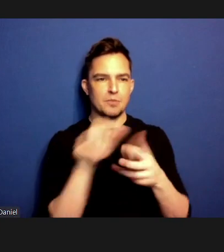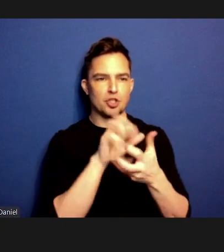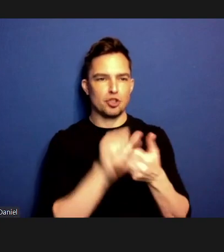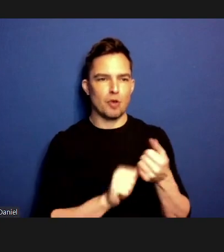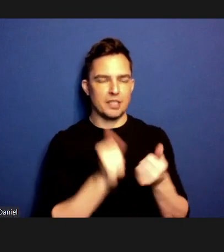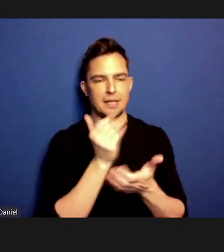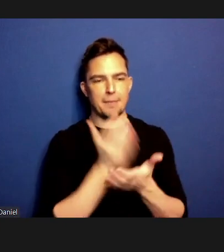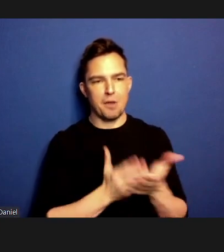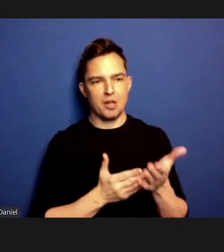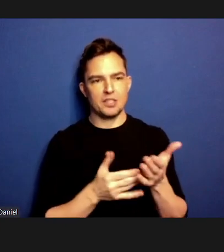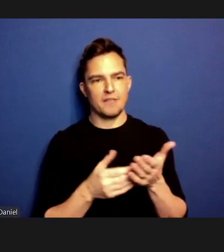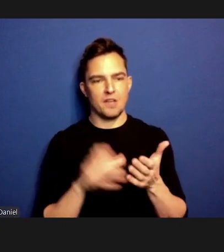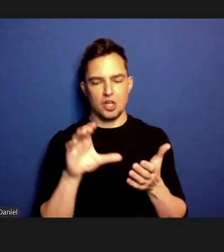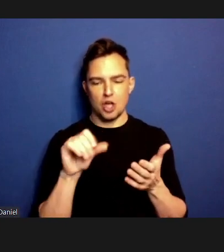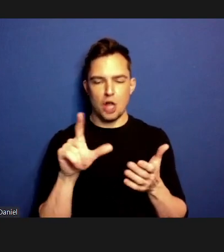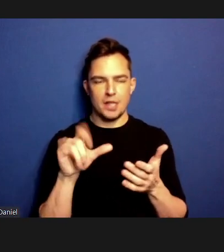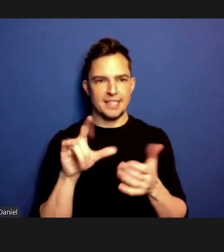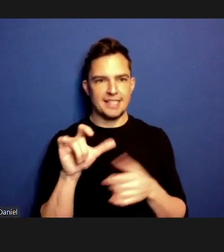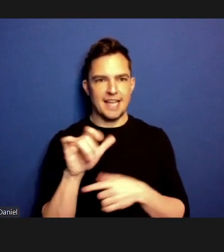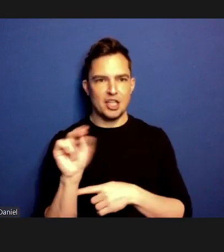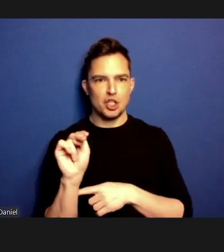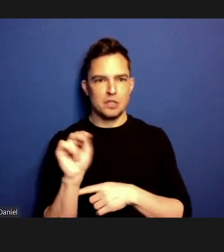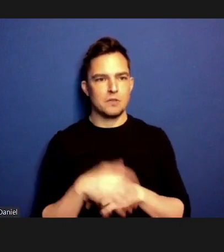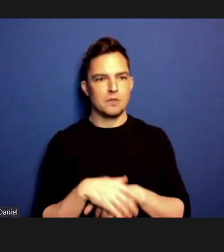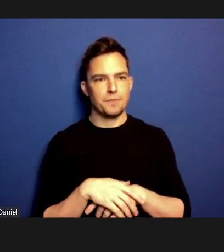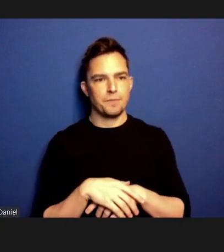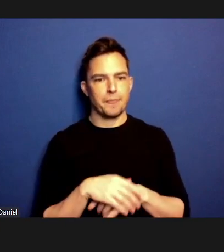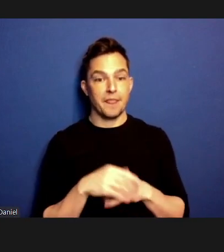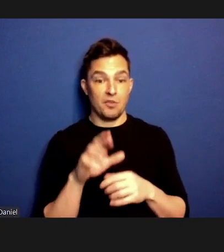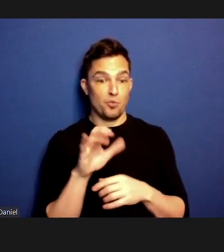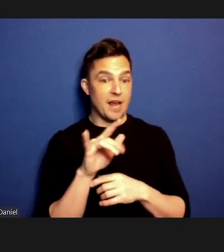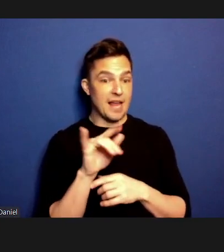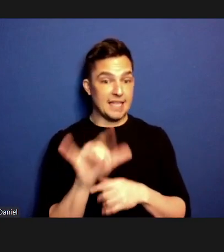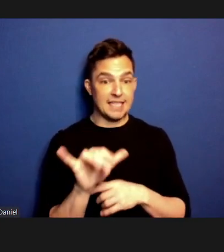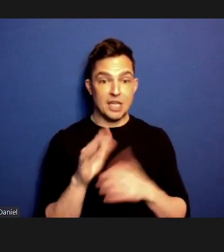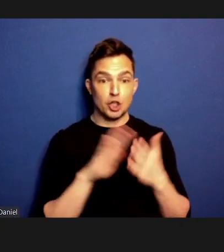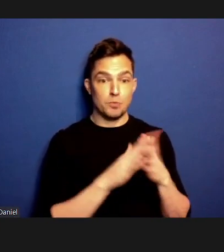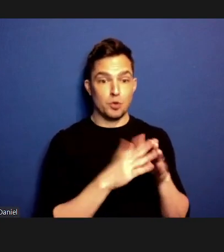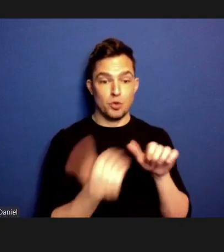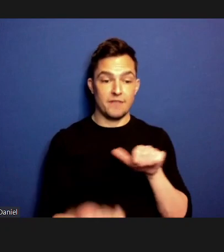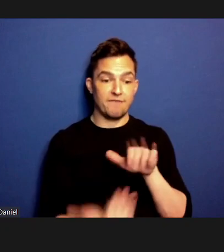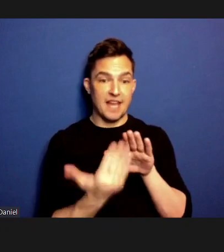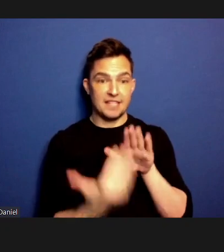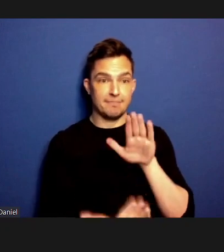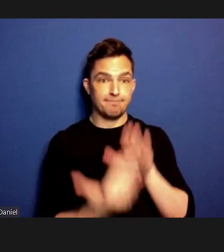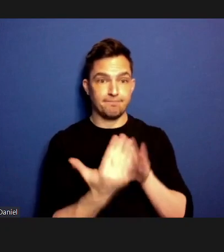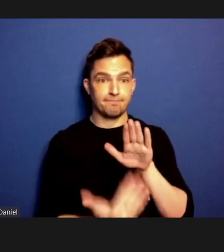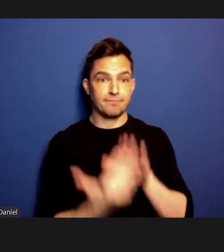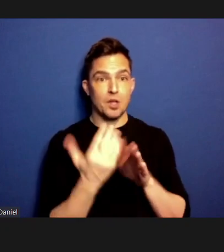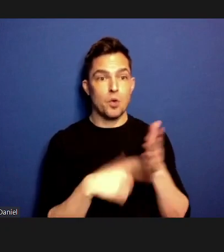in talking about the realities that communities are facing and what puts communities at risk